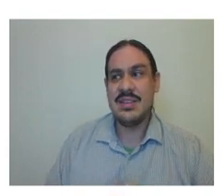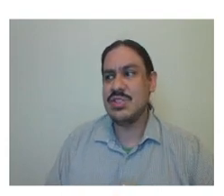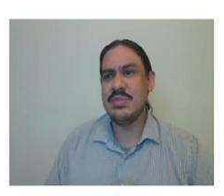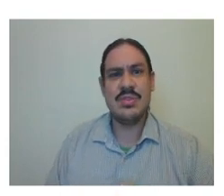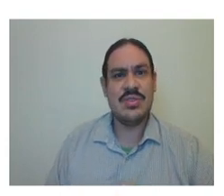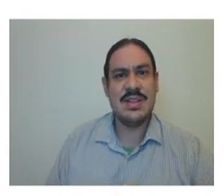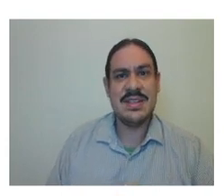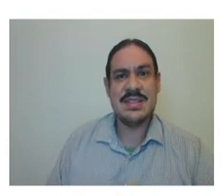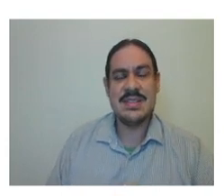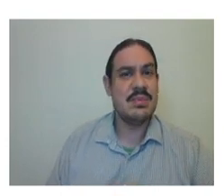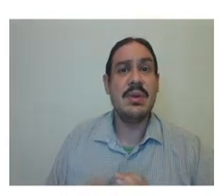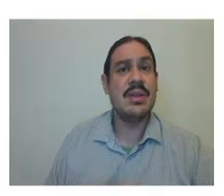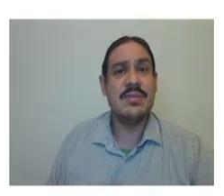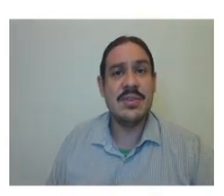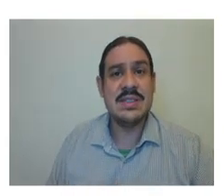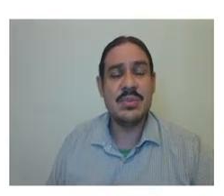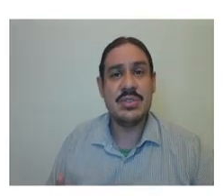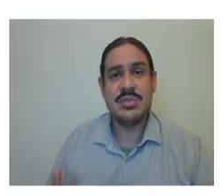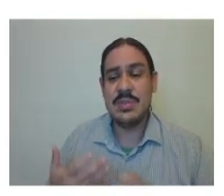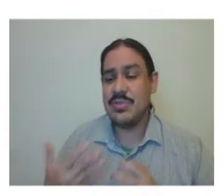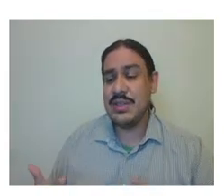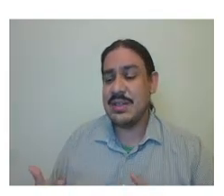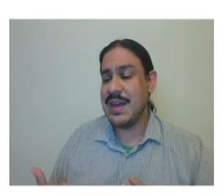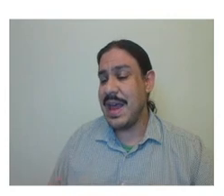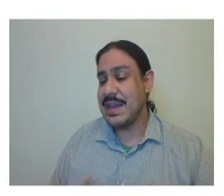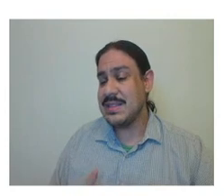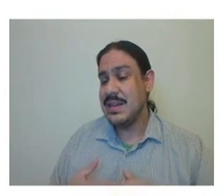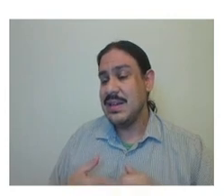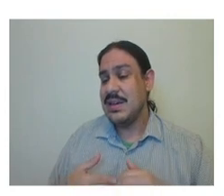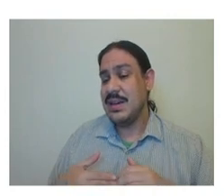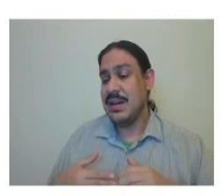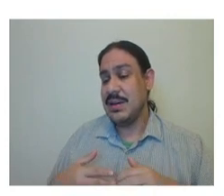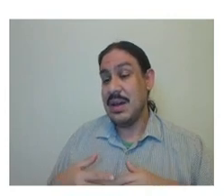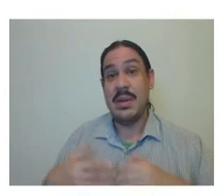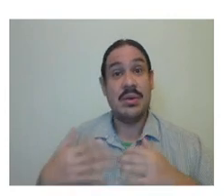so sign languages are probably going to continue to exist